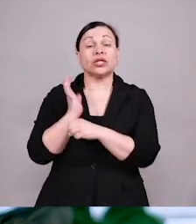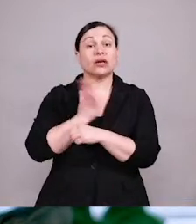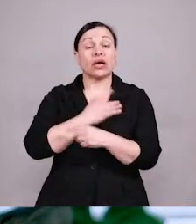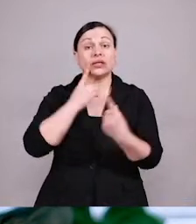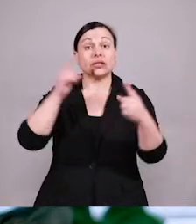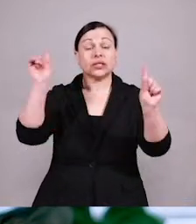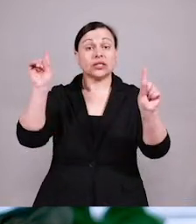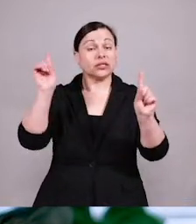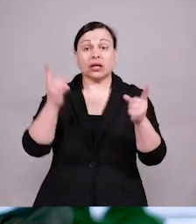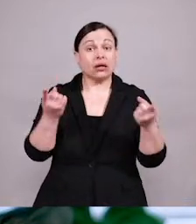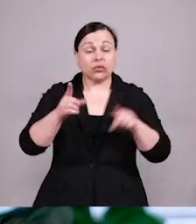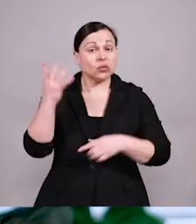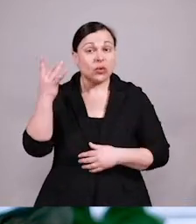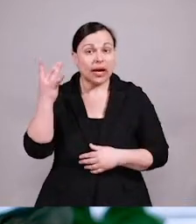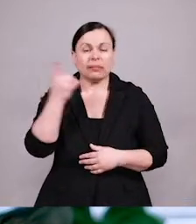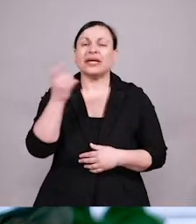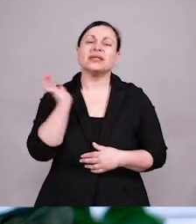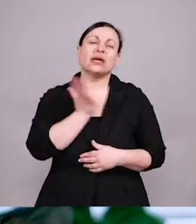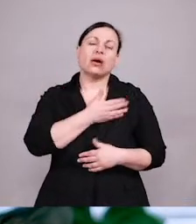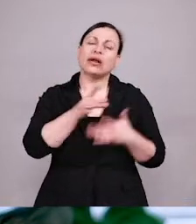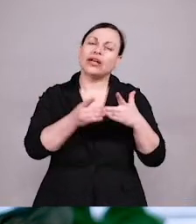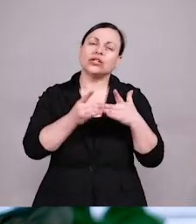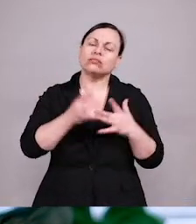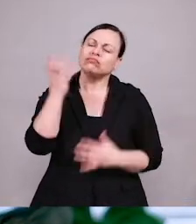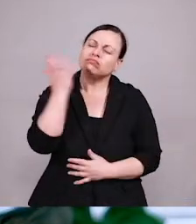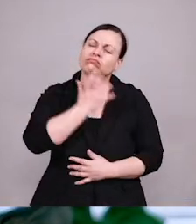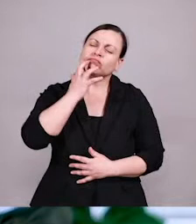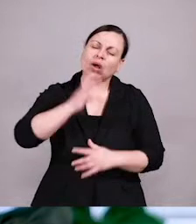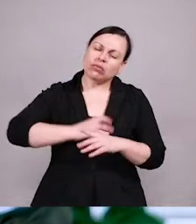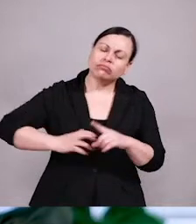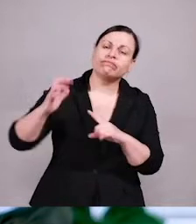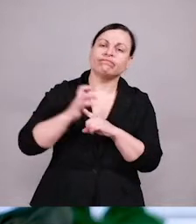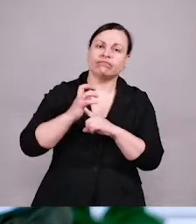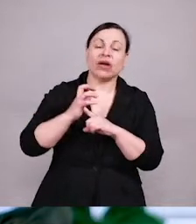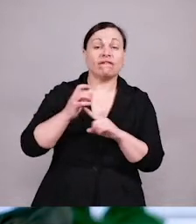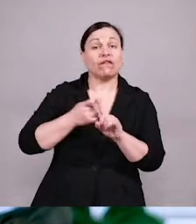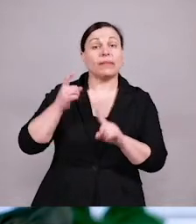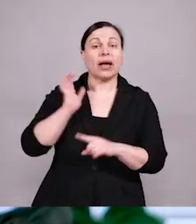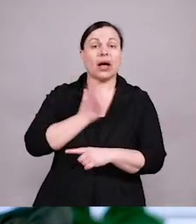and steady leadership from the President of our University and the rest of her team.